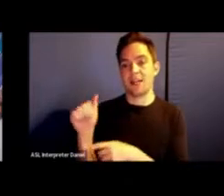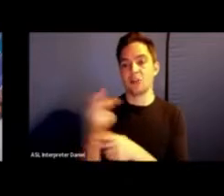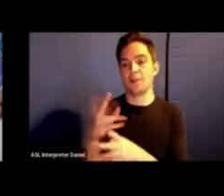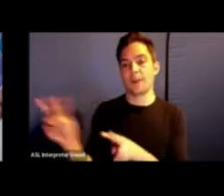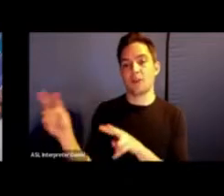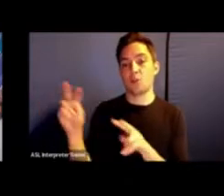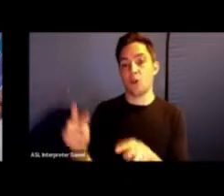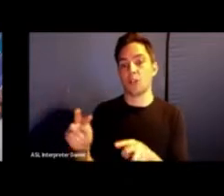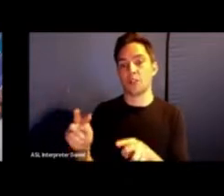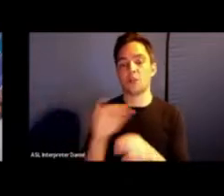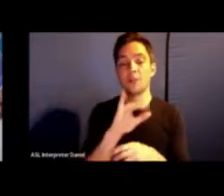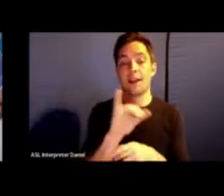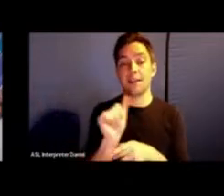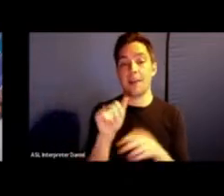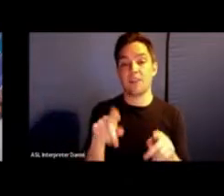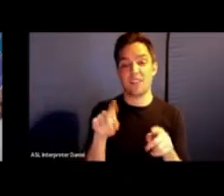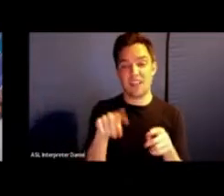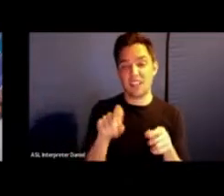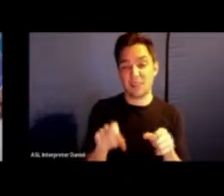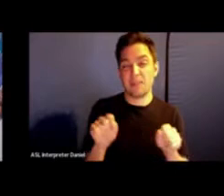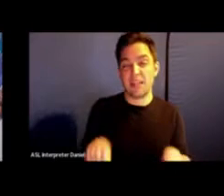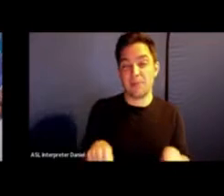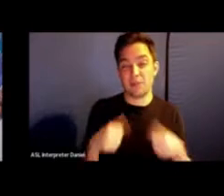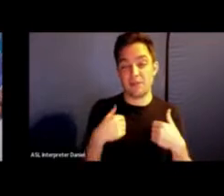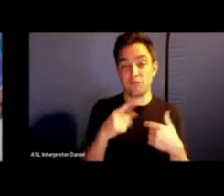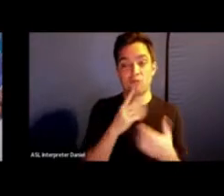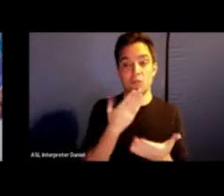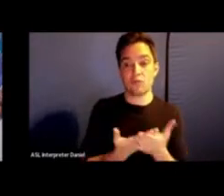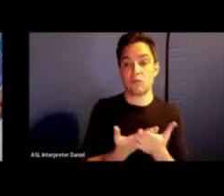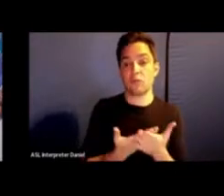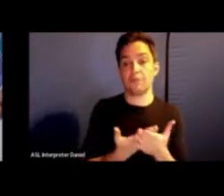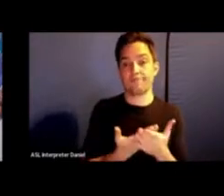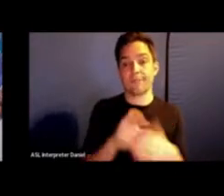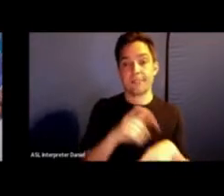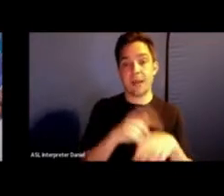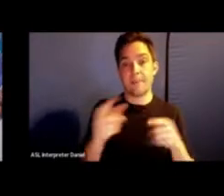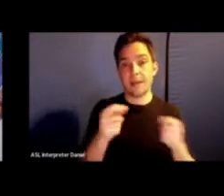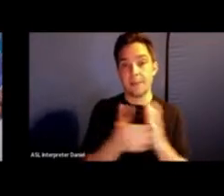in I think a person needs to be able to have really good time management skills and work very